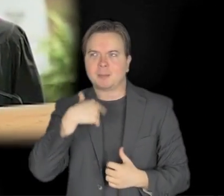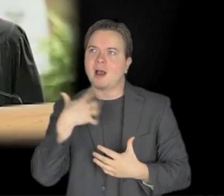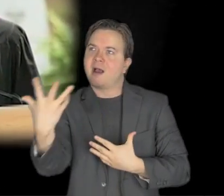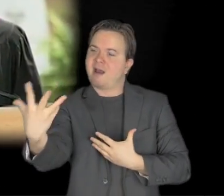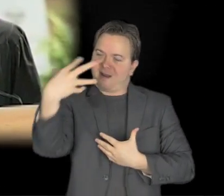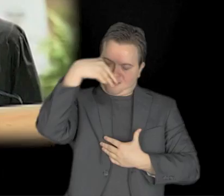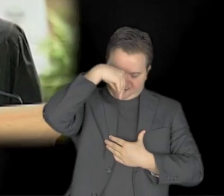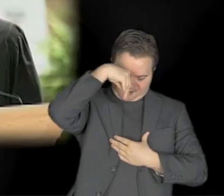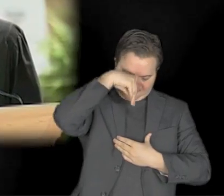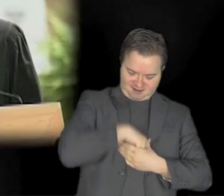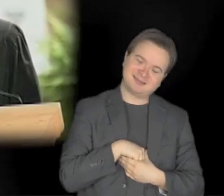Stay Foolish.